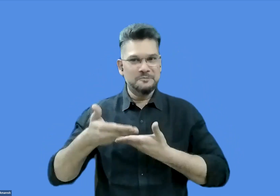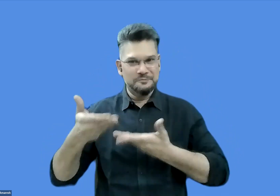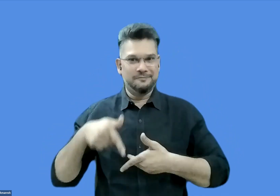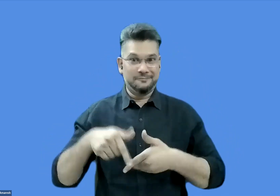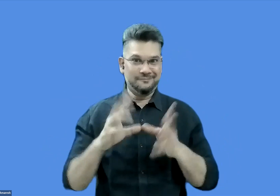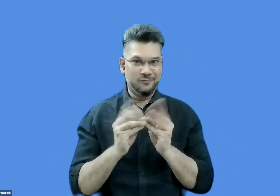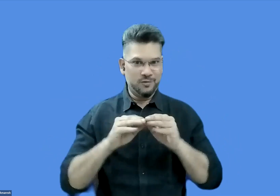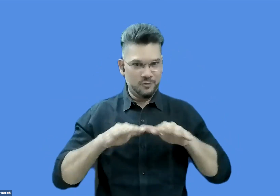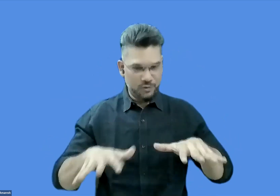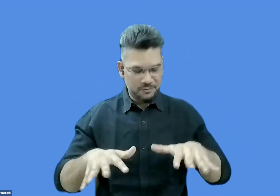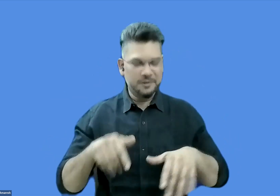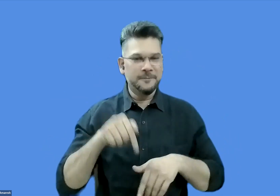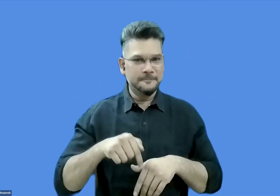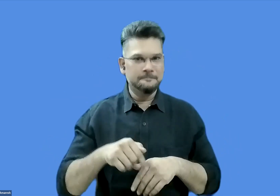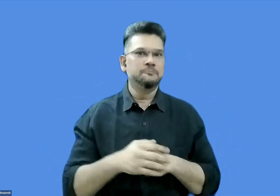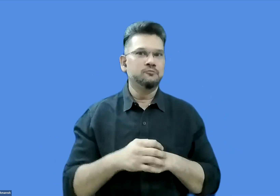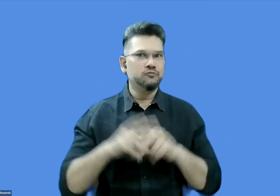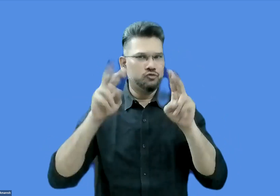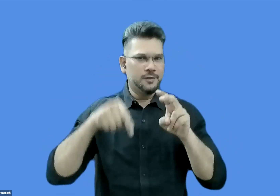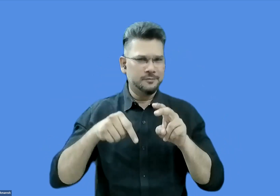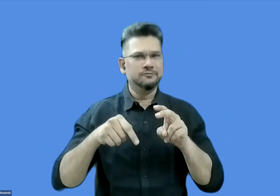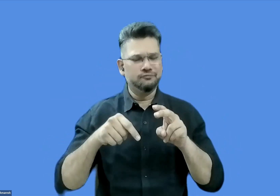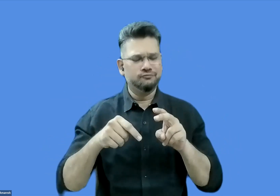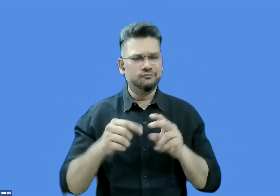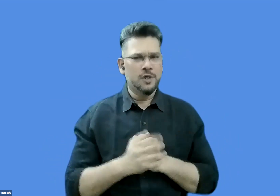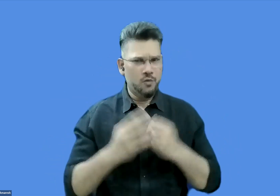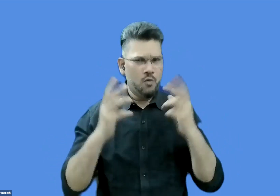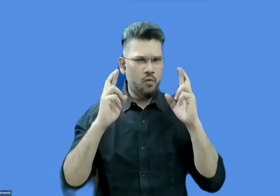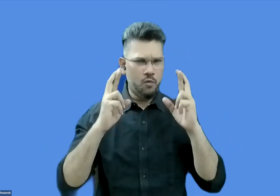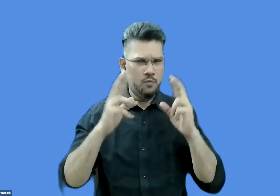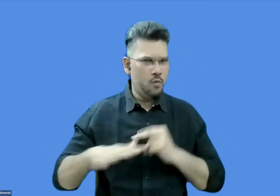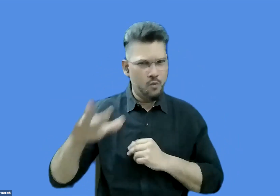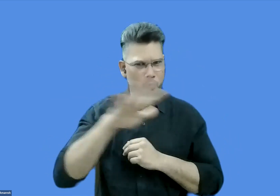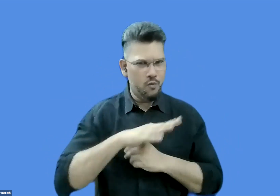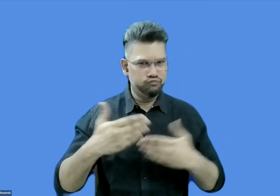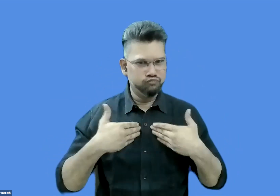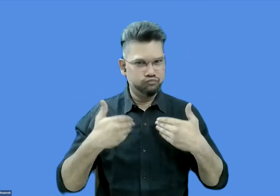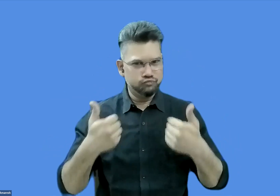Disability Inclusion in humanitarian response: Insights into latest